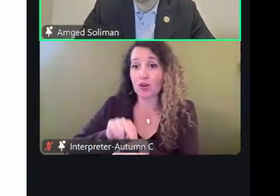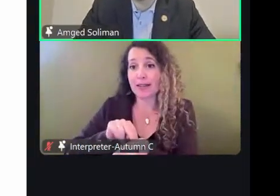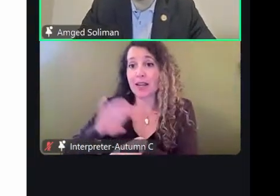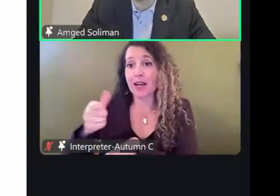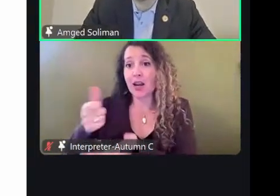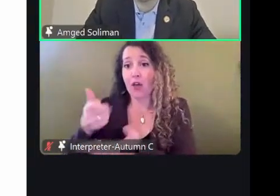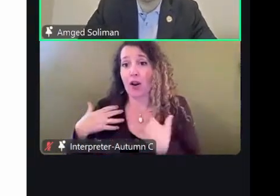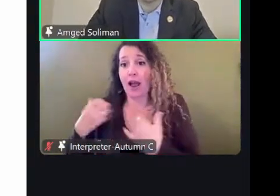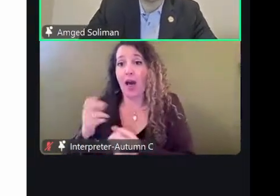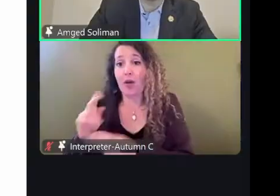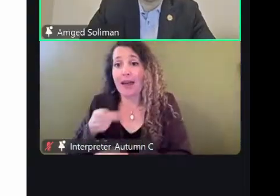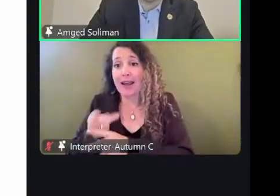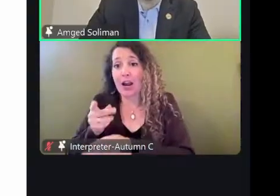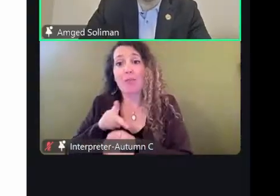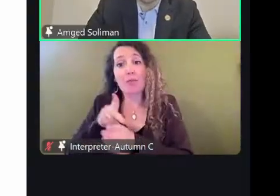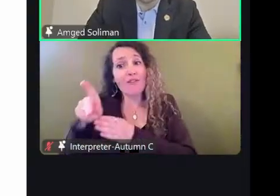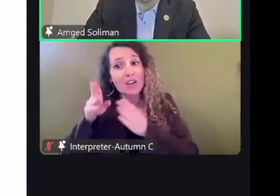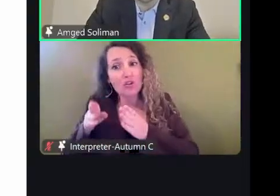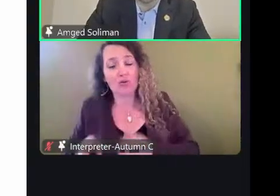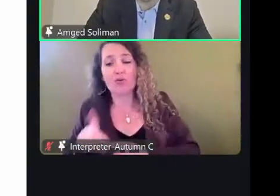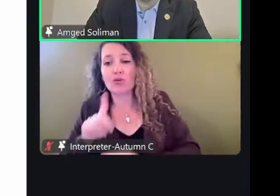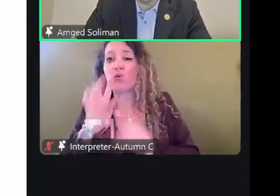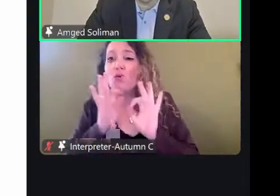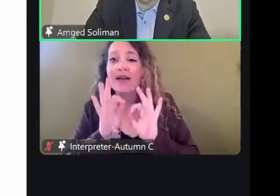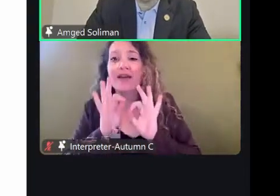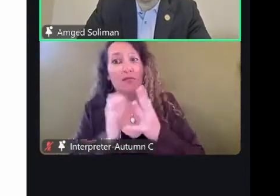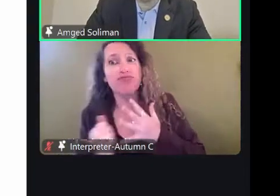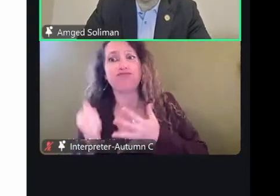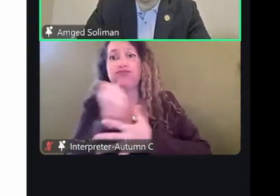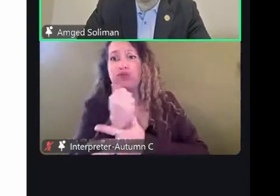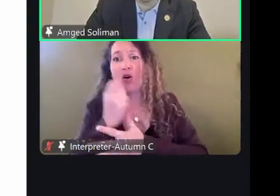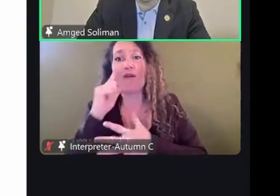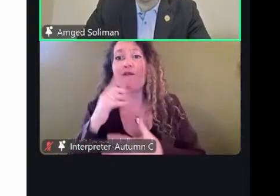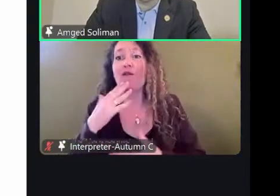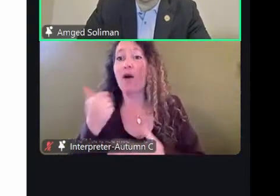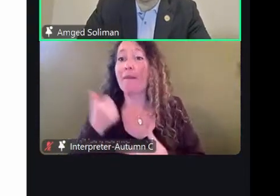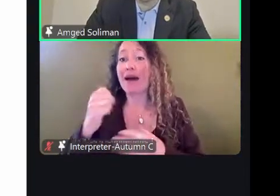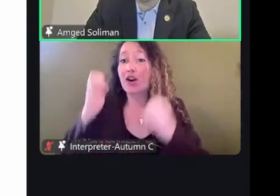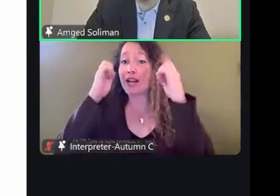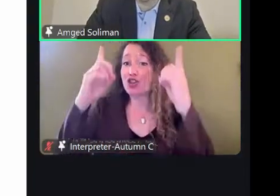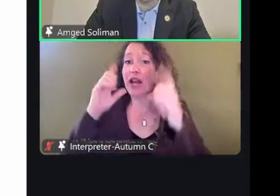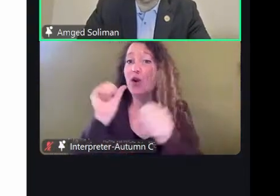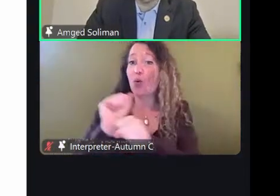health care professionals is essential for a better educated health care workforce trained